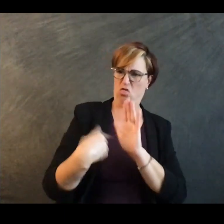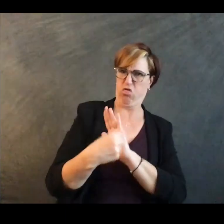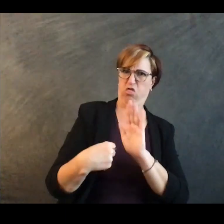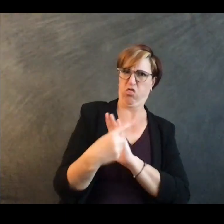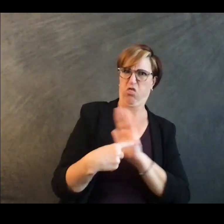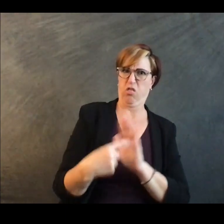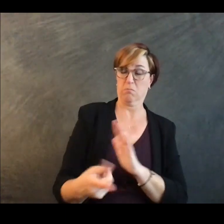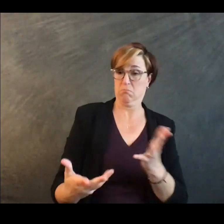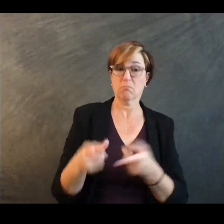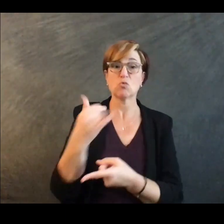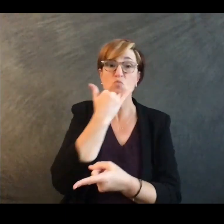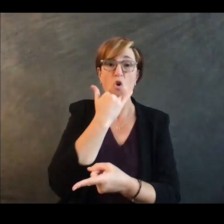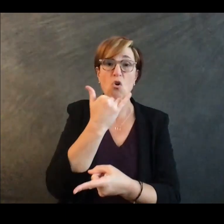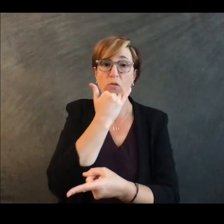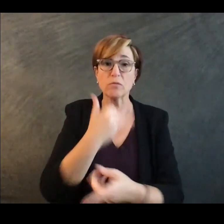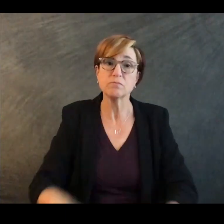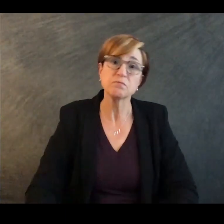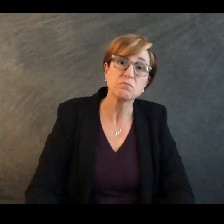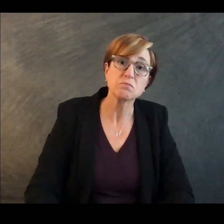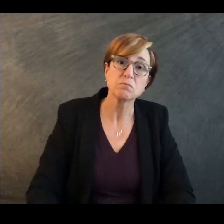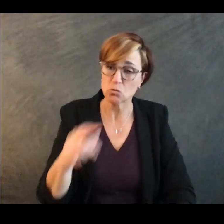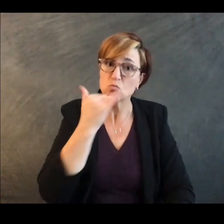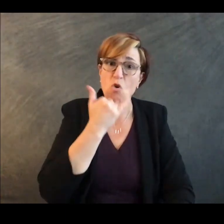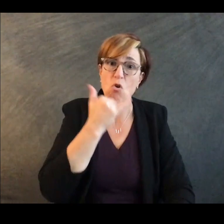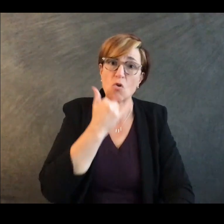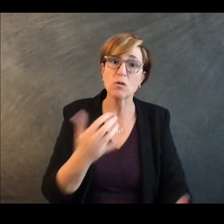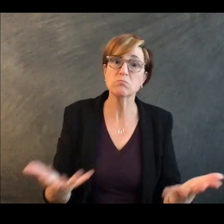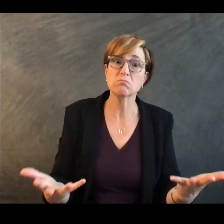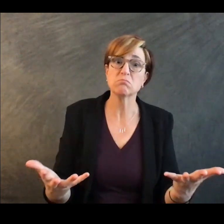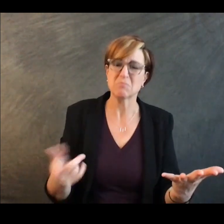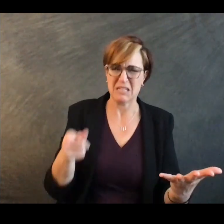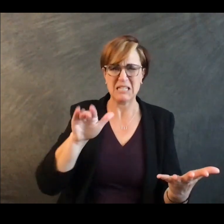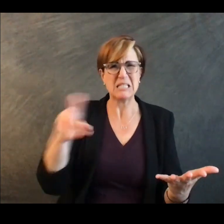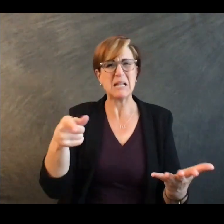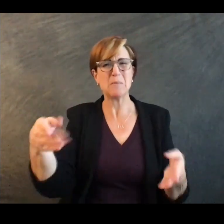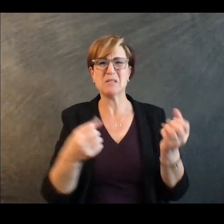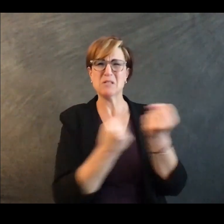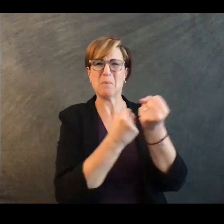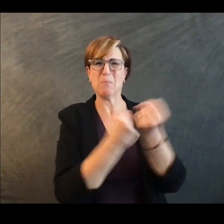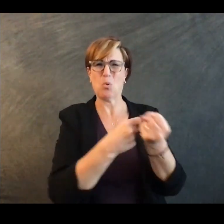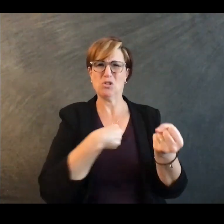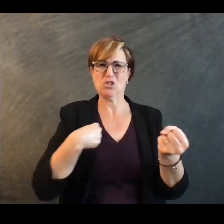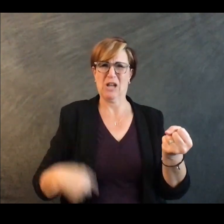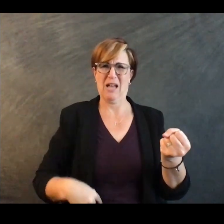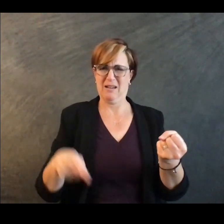they didn't wanted a very they seem to be very china centric and we have to